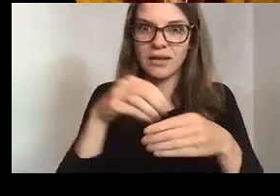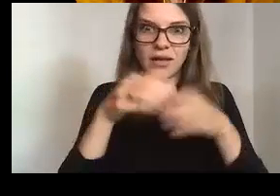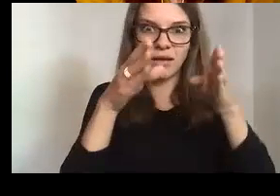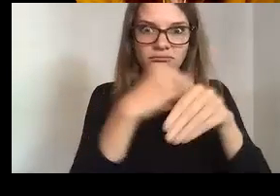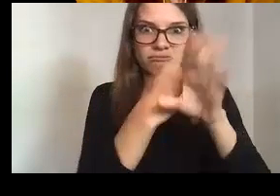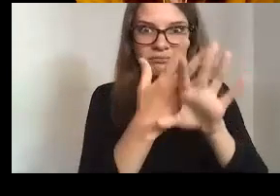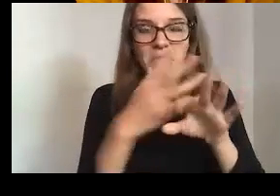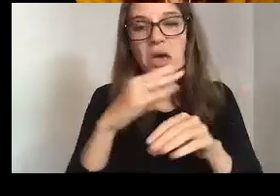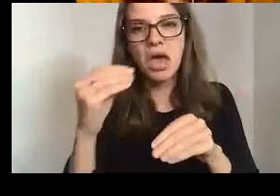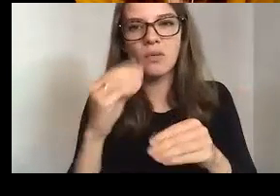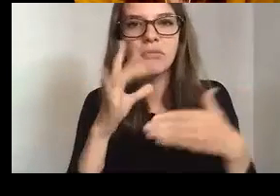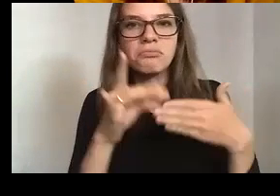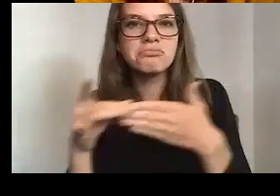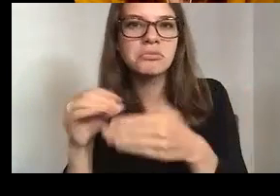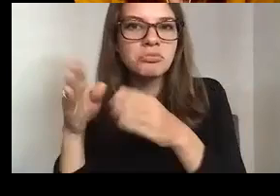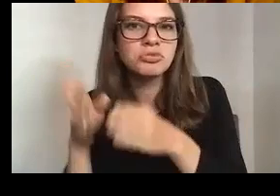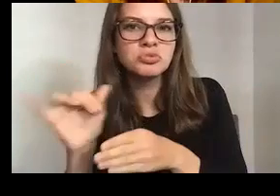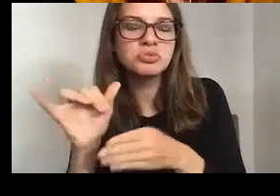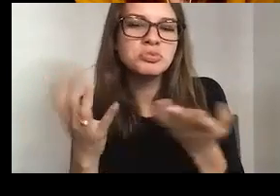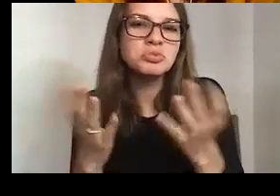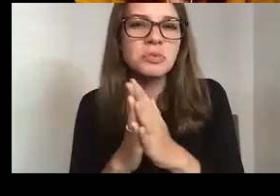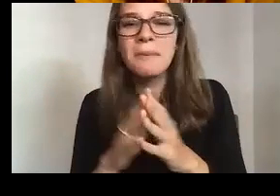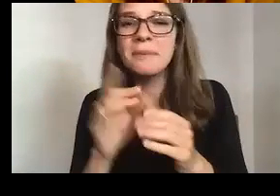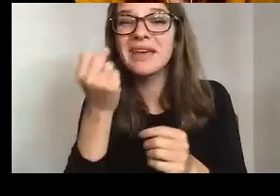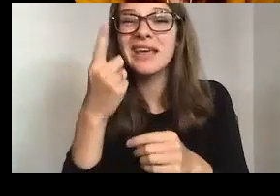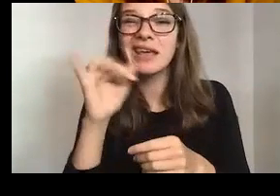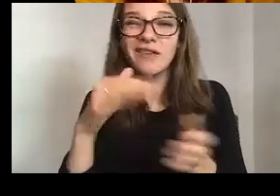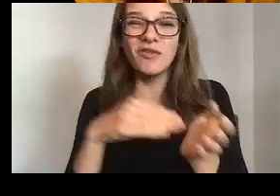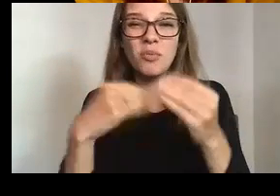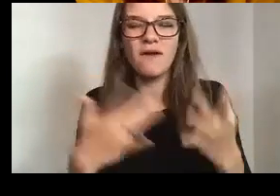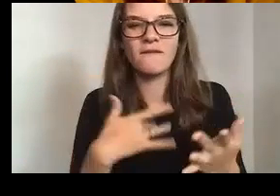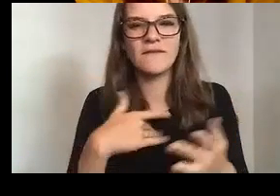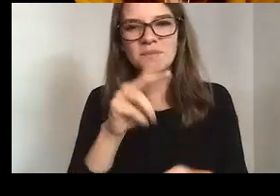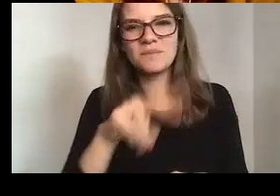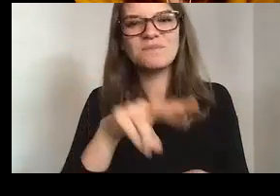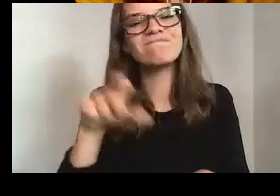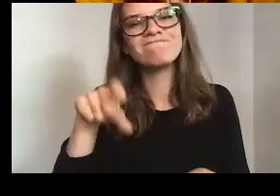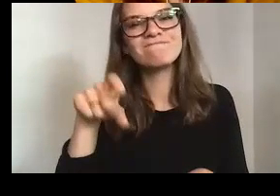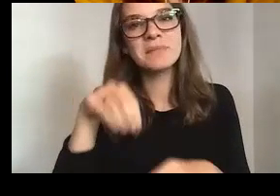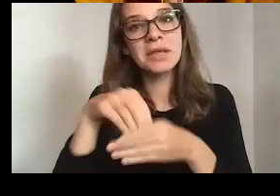confident that if your provider feels an in-person appointment is needed that they will be making an